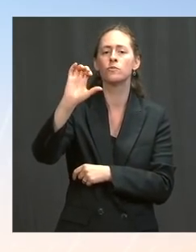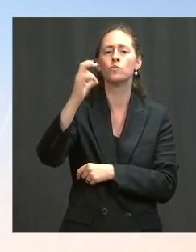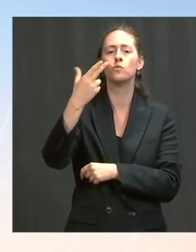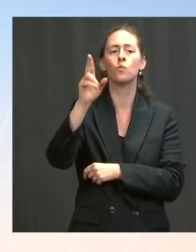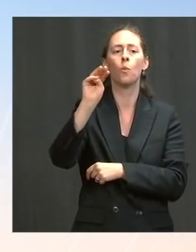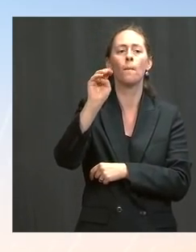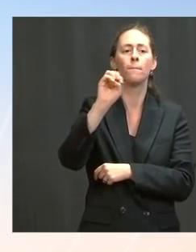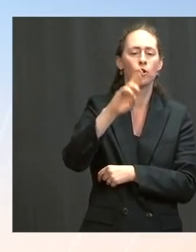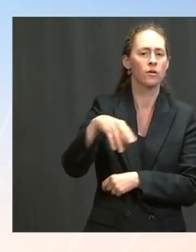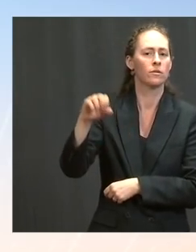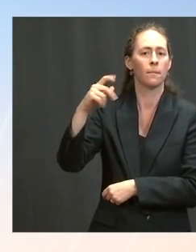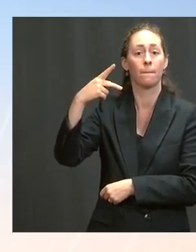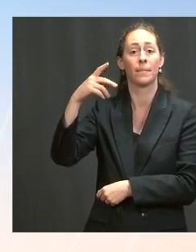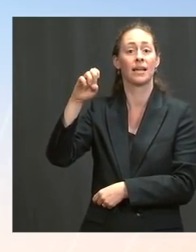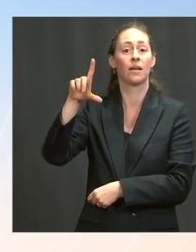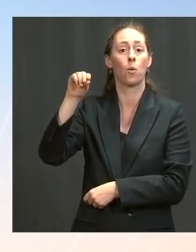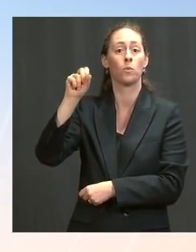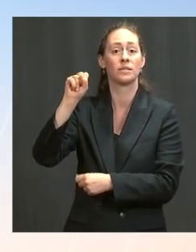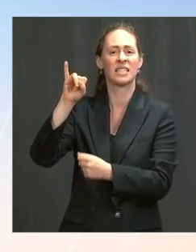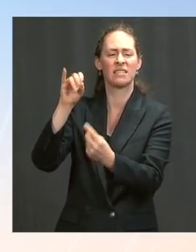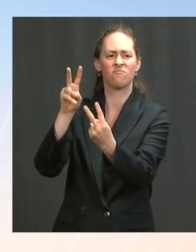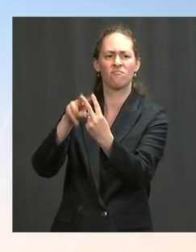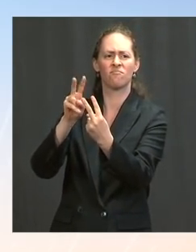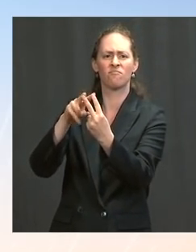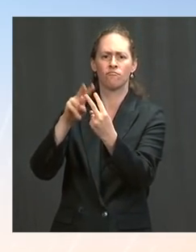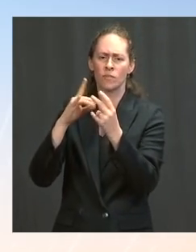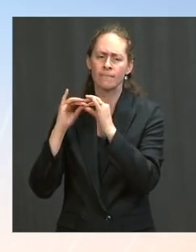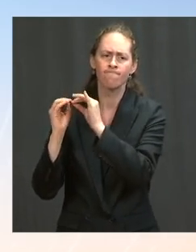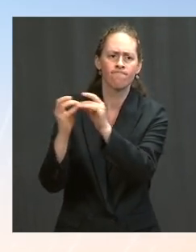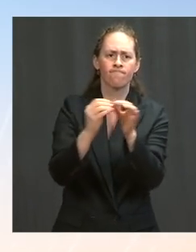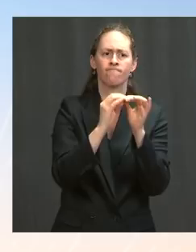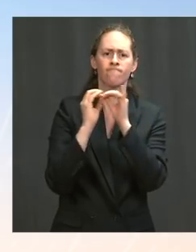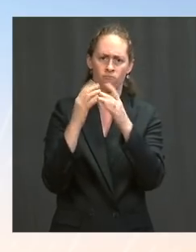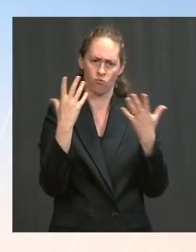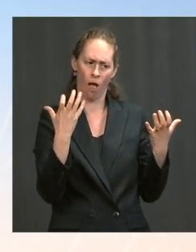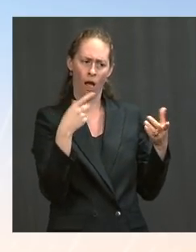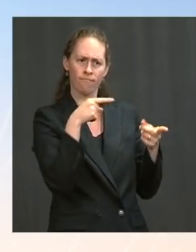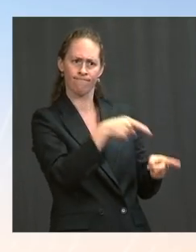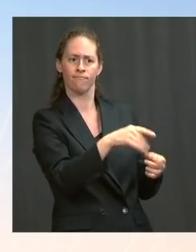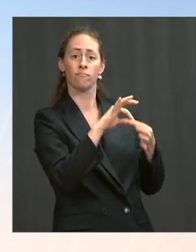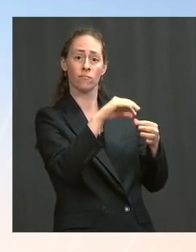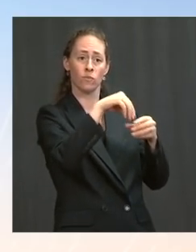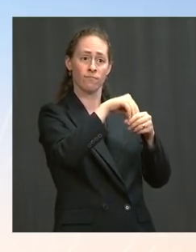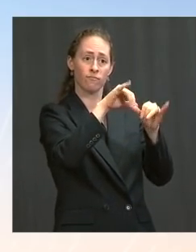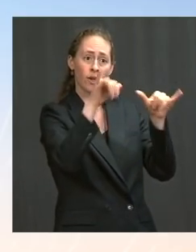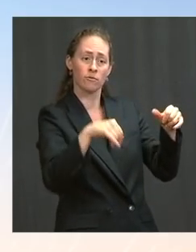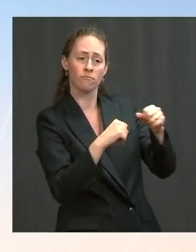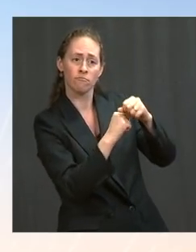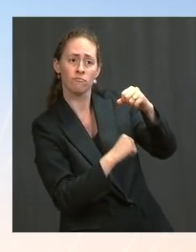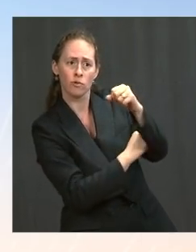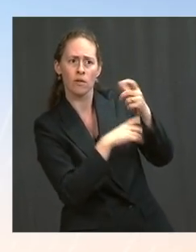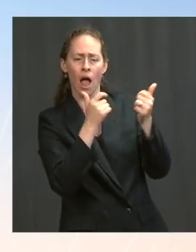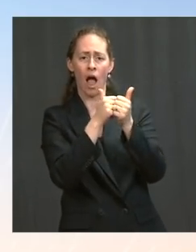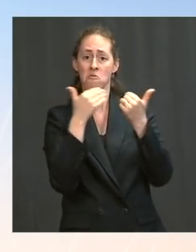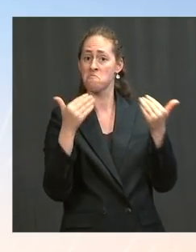both the infrastructure bill and reconciliation in July. But he'll continue to work closely with them and other members. Go ahead.